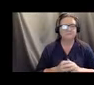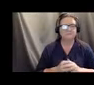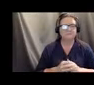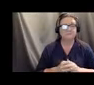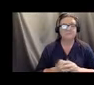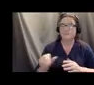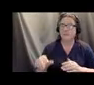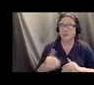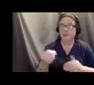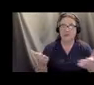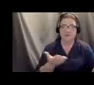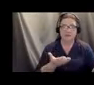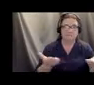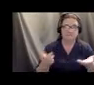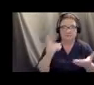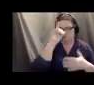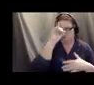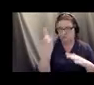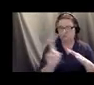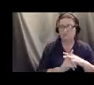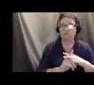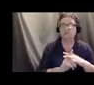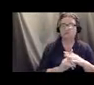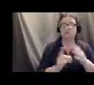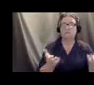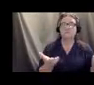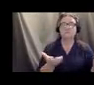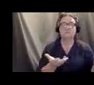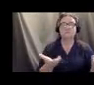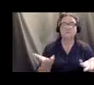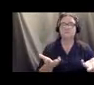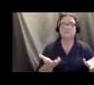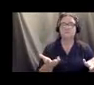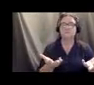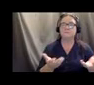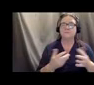Anything else that comes to mind?